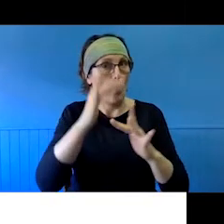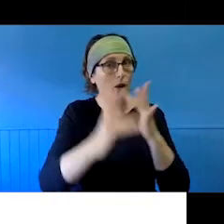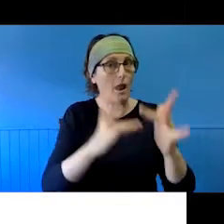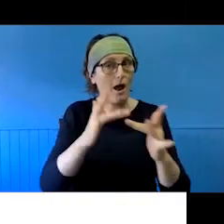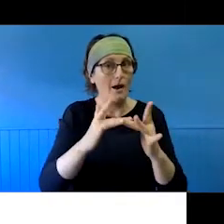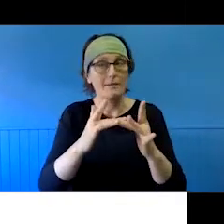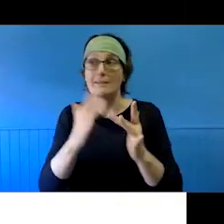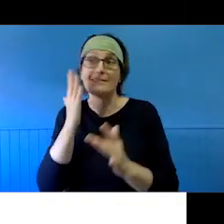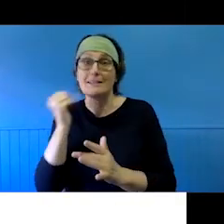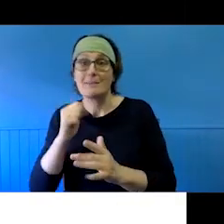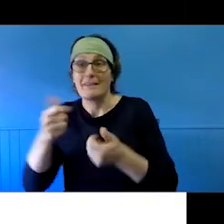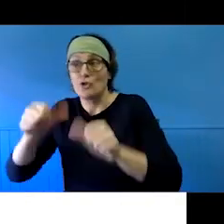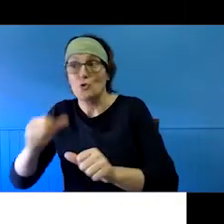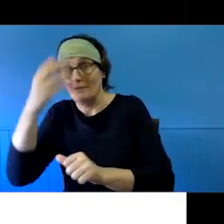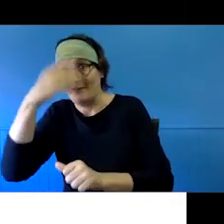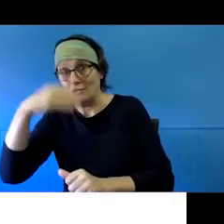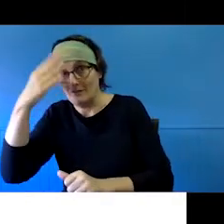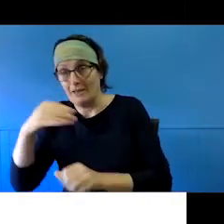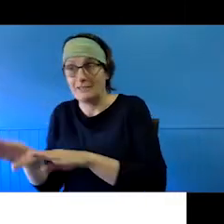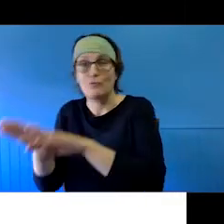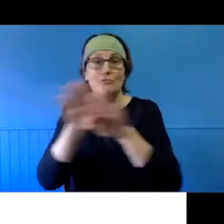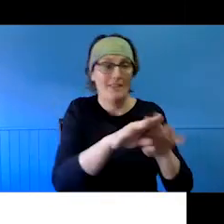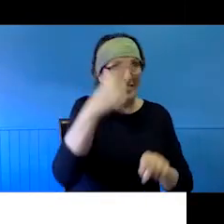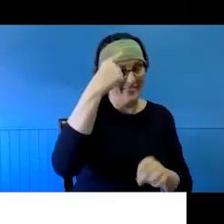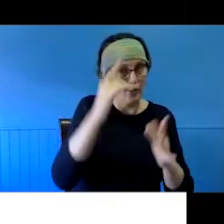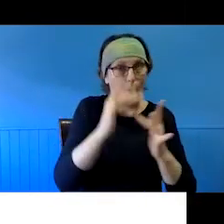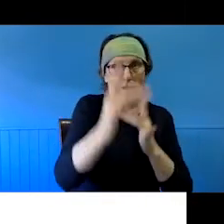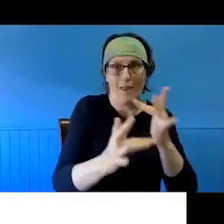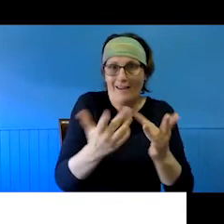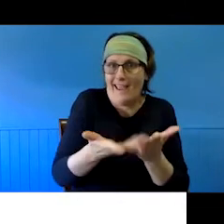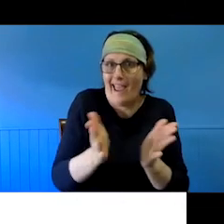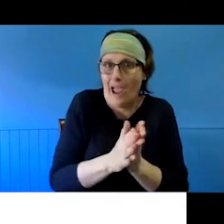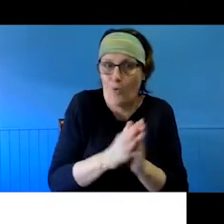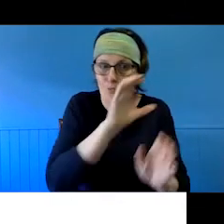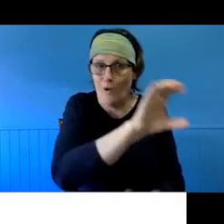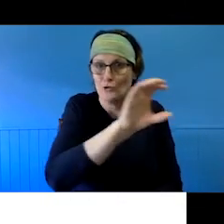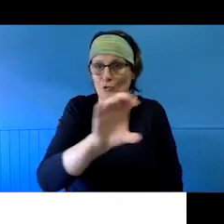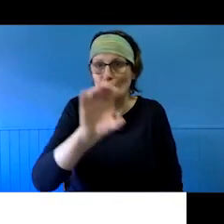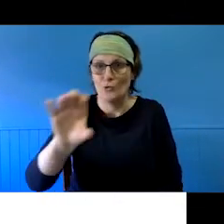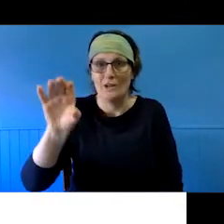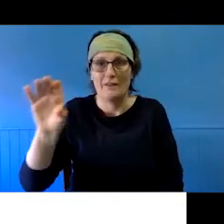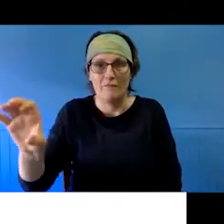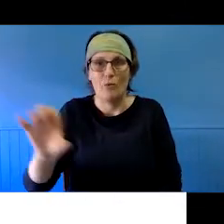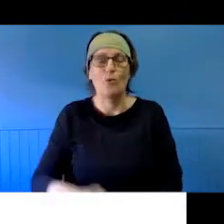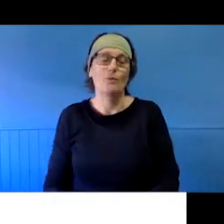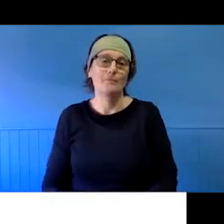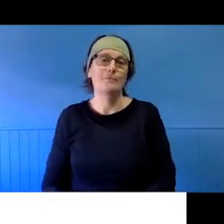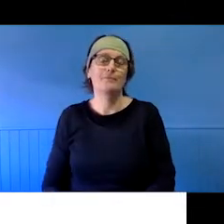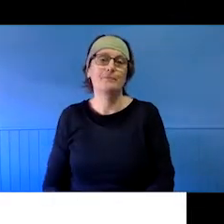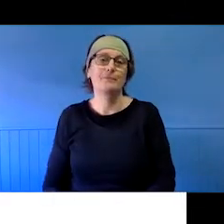We need to think about how to use those in the online environment. Moving forward we have to look at how to represent